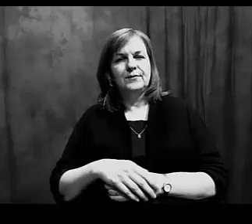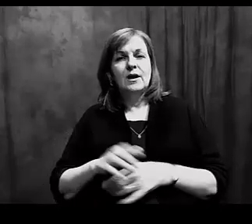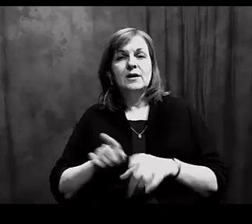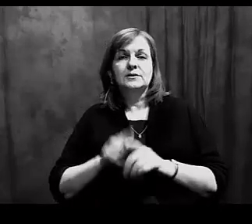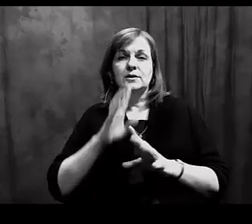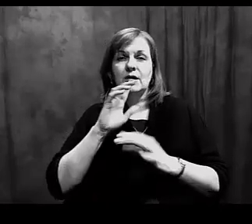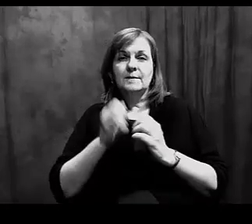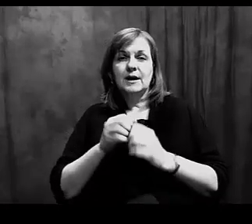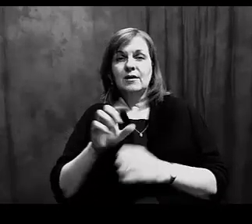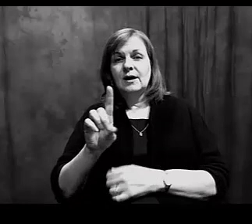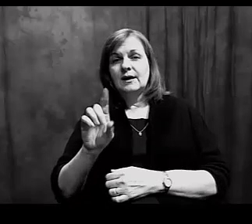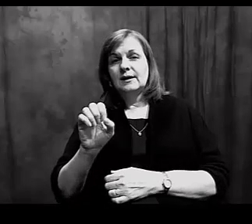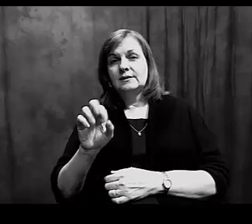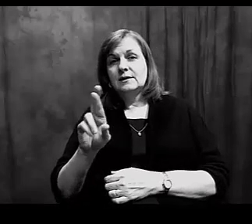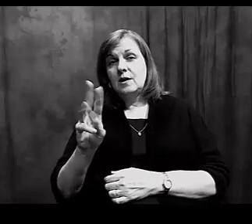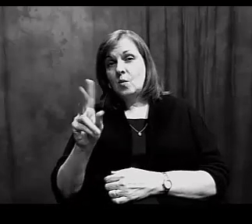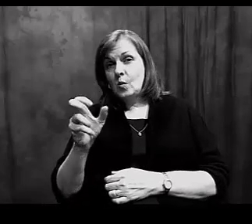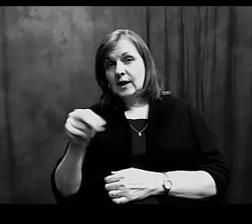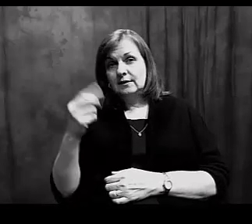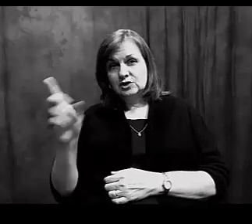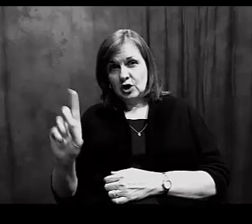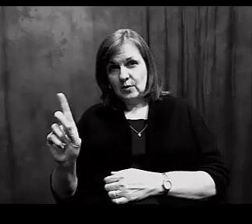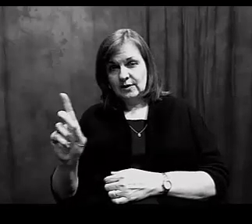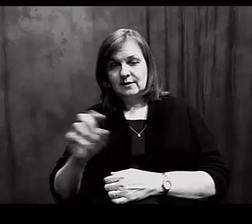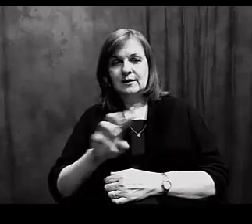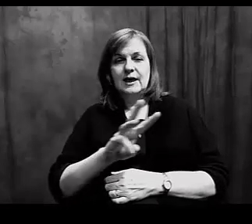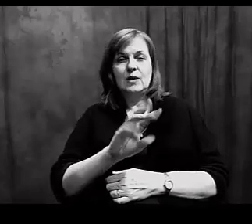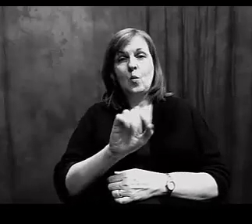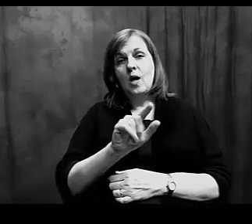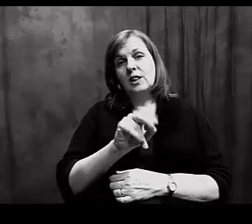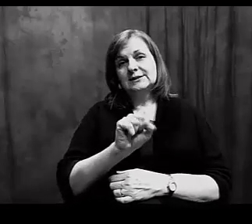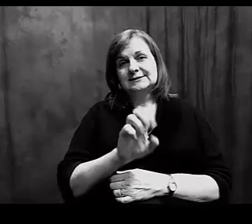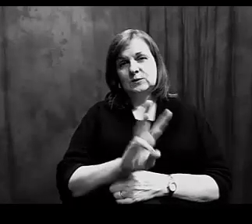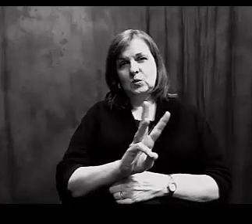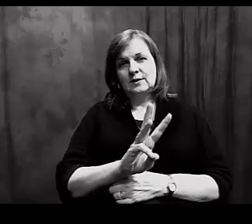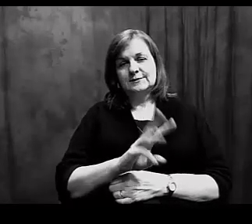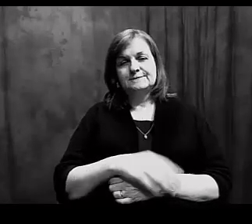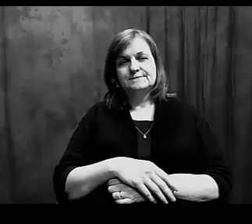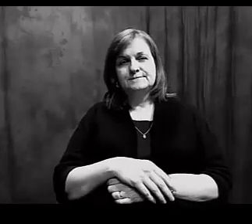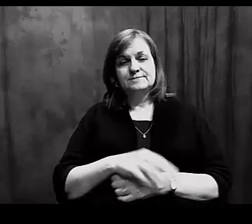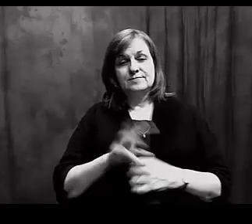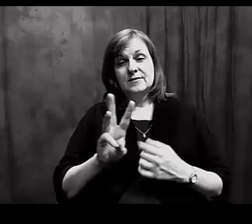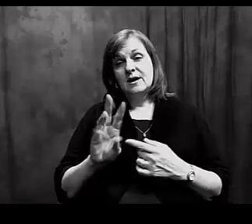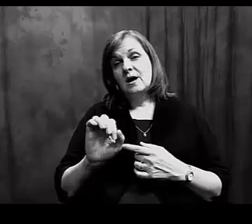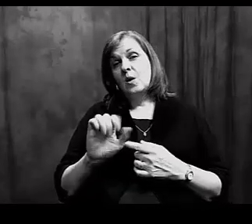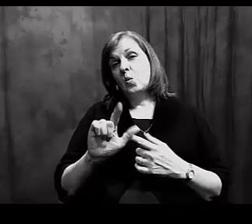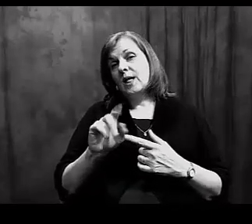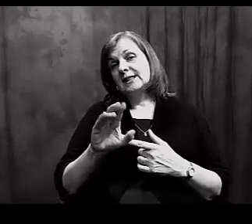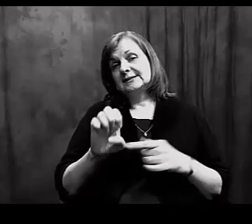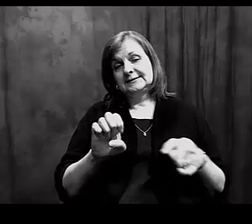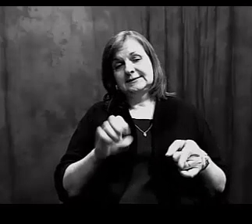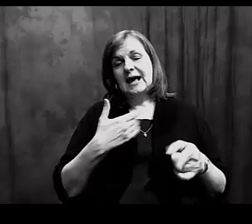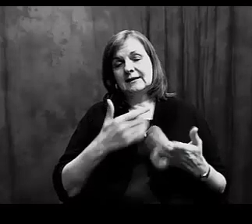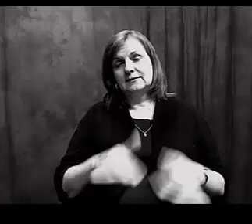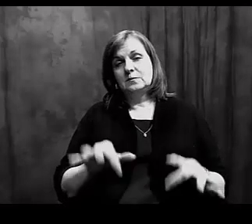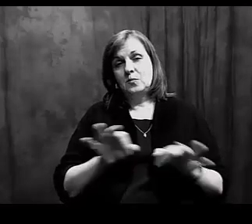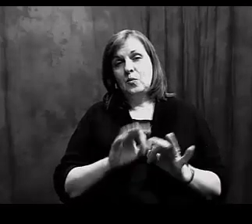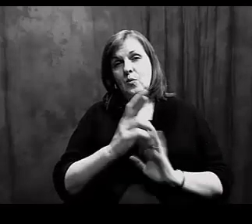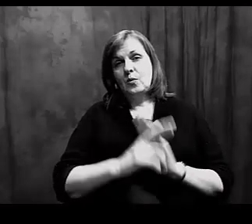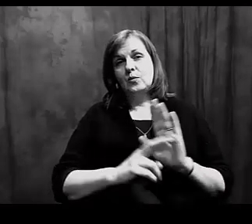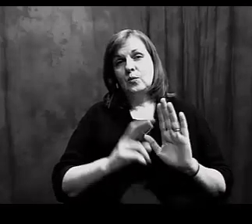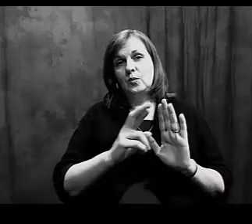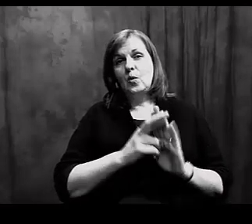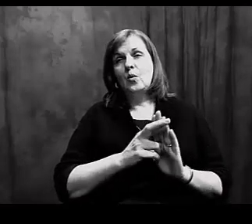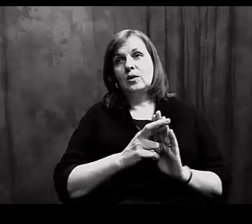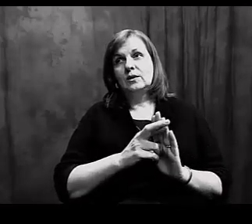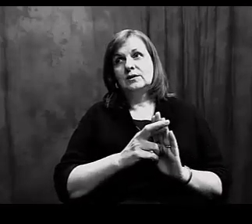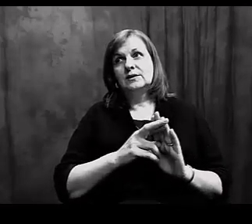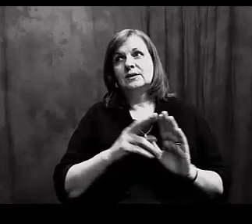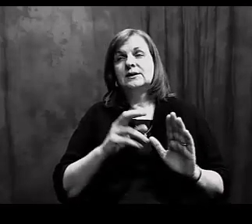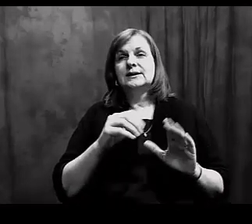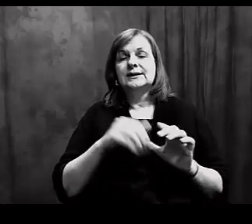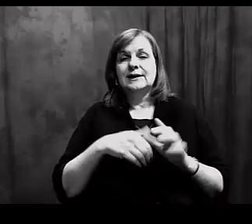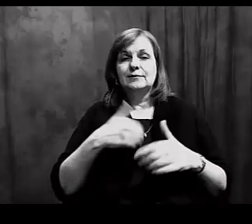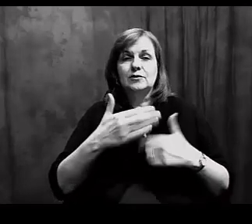and of course we'll look at Darwin and Wallace as well. so Wallace has a very key role in the evolution